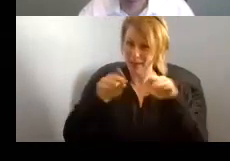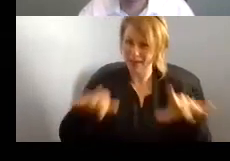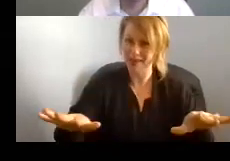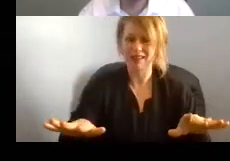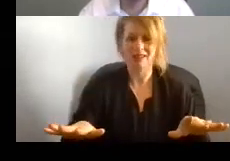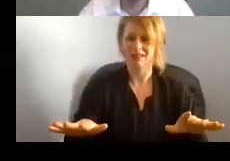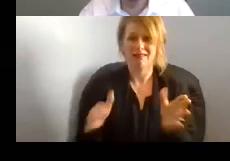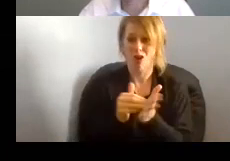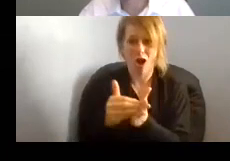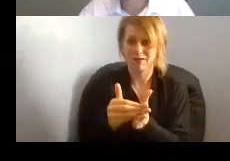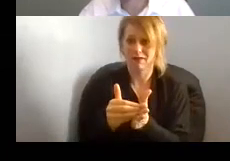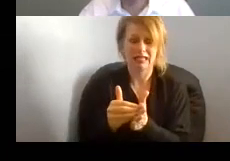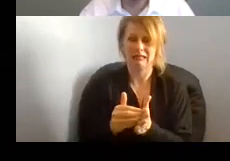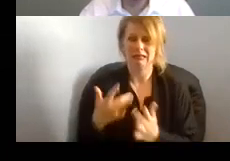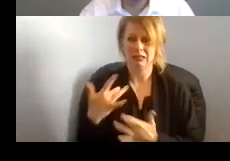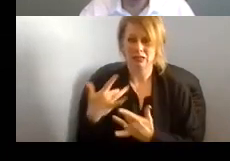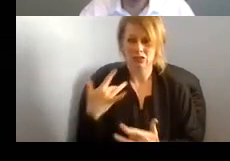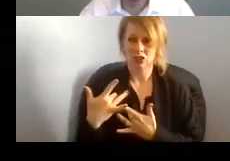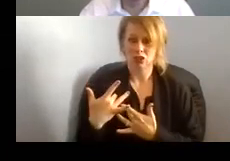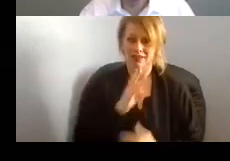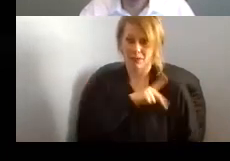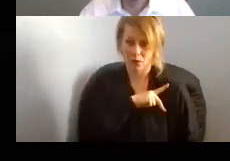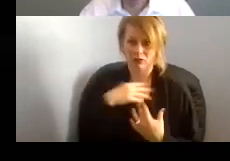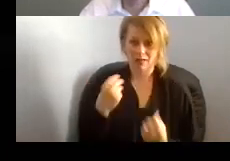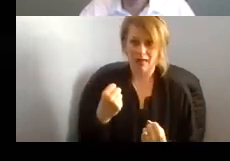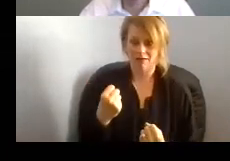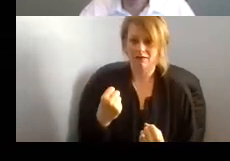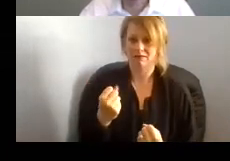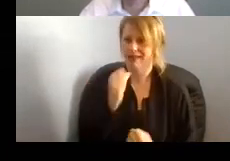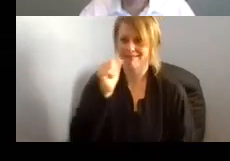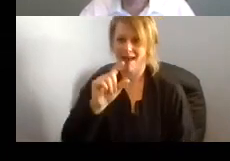about personal health and that of others. So the ability to reassure children that